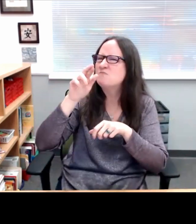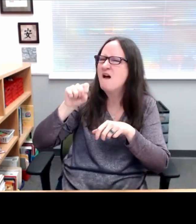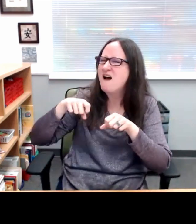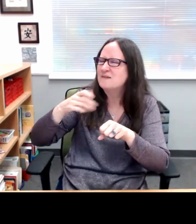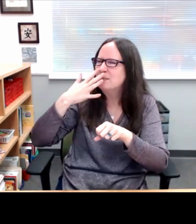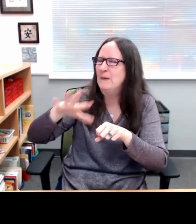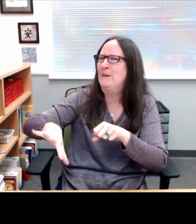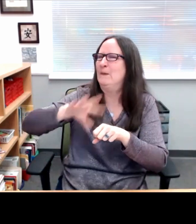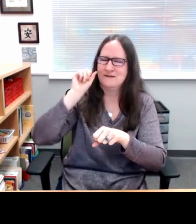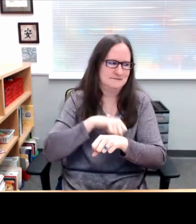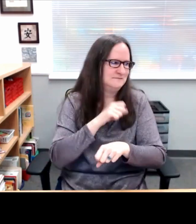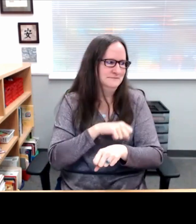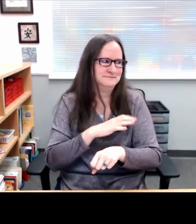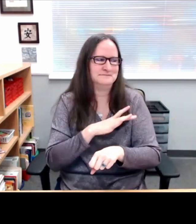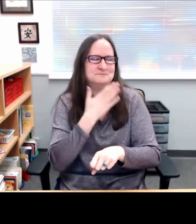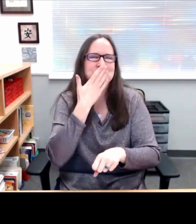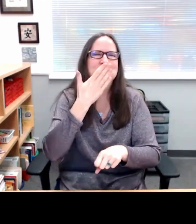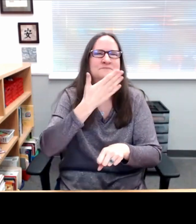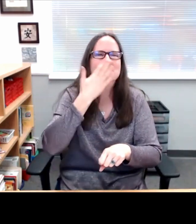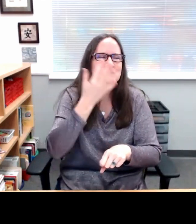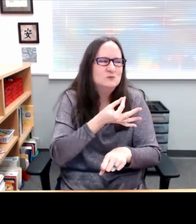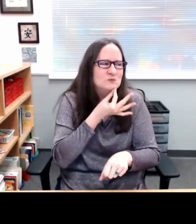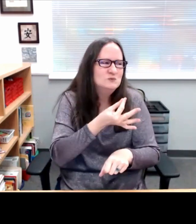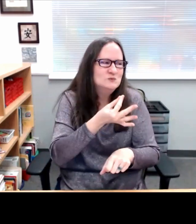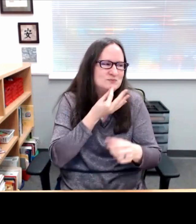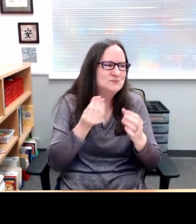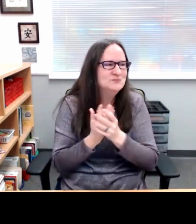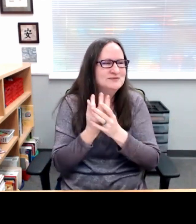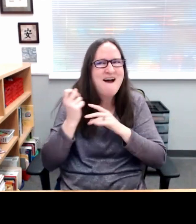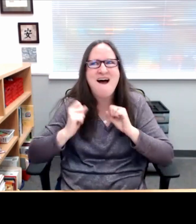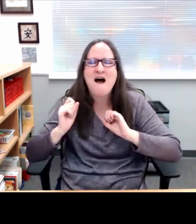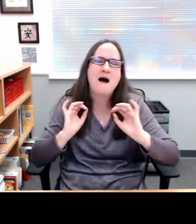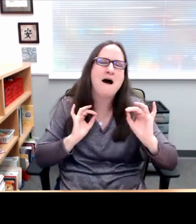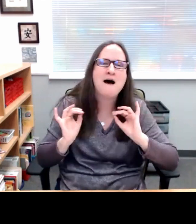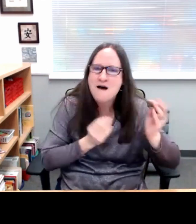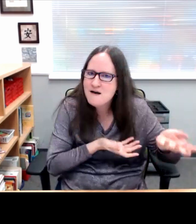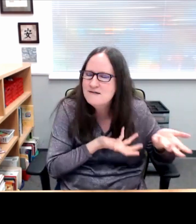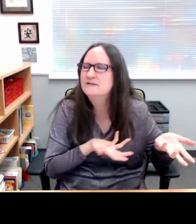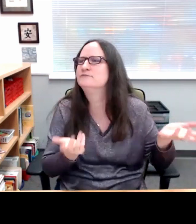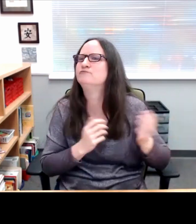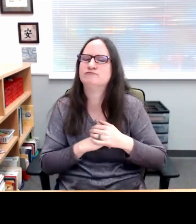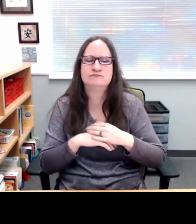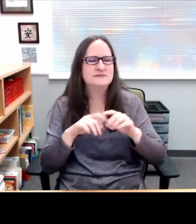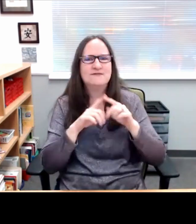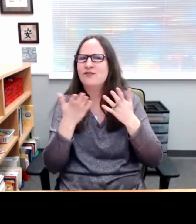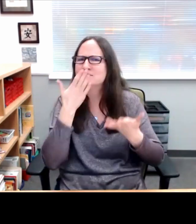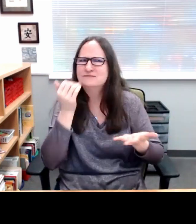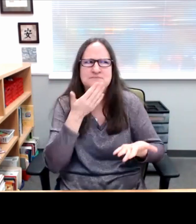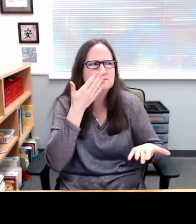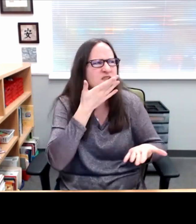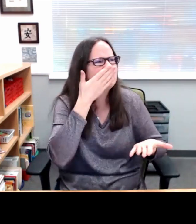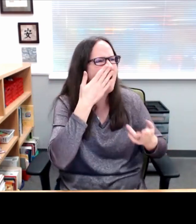Oh, I can smell freshly cut grass. Oh, yeah. Oh, spring is coming. It smells like spring is coming.